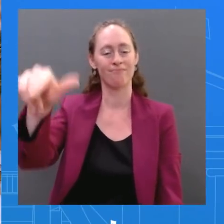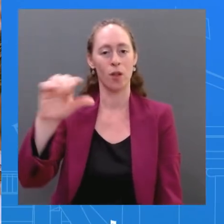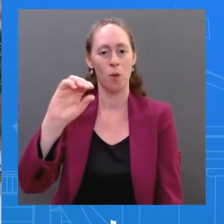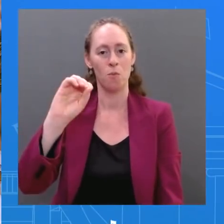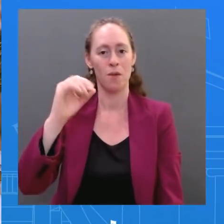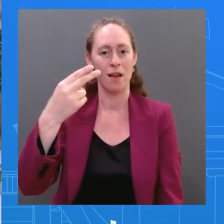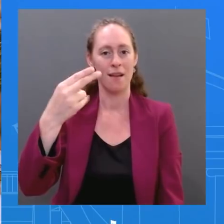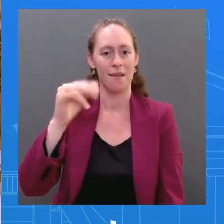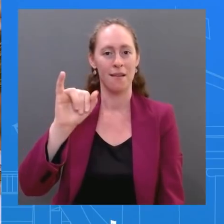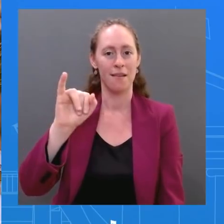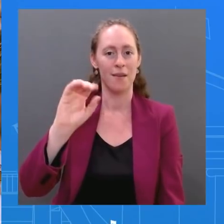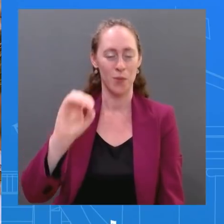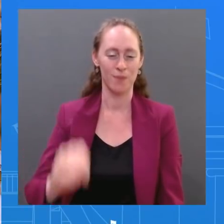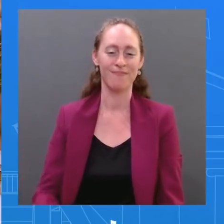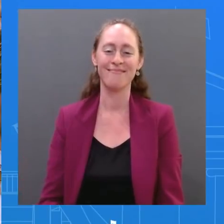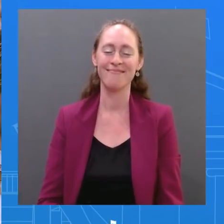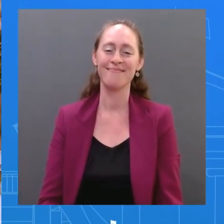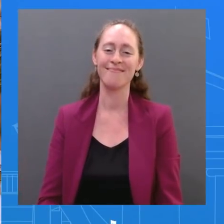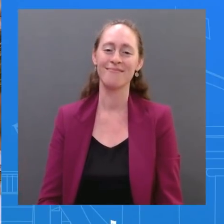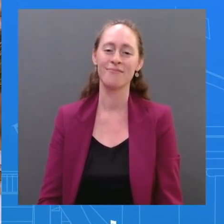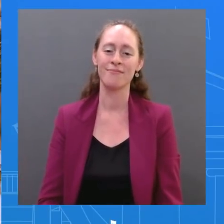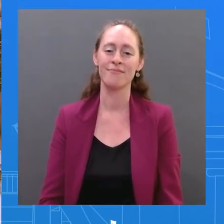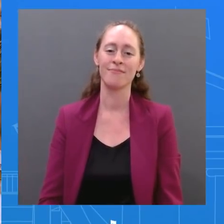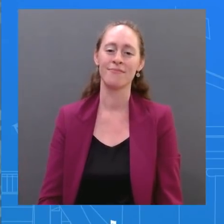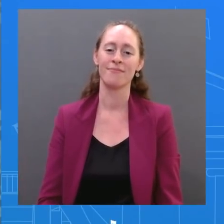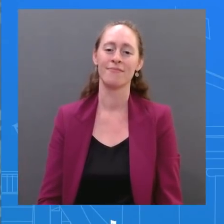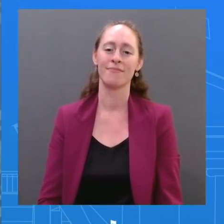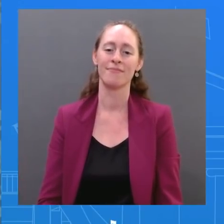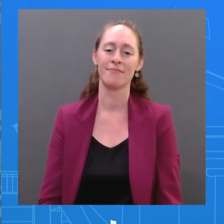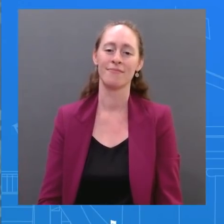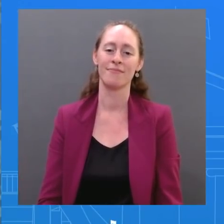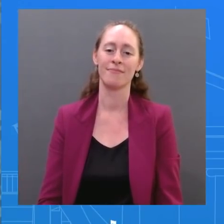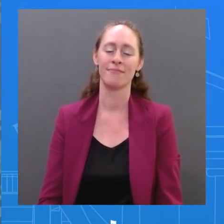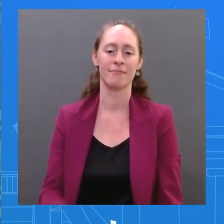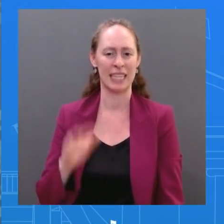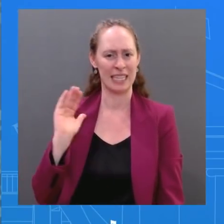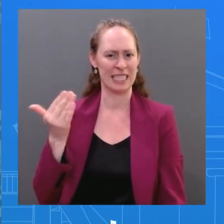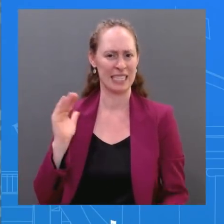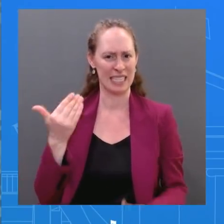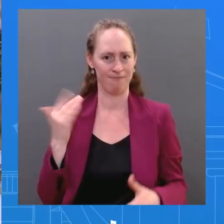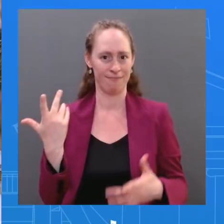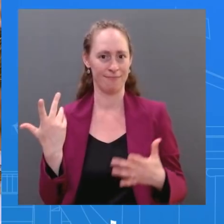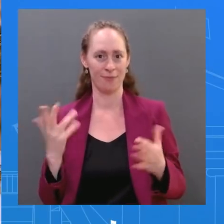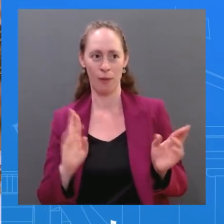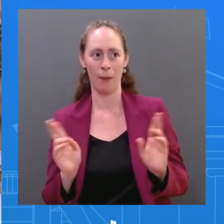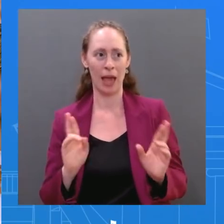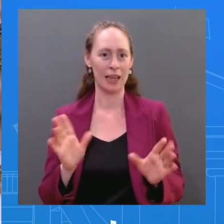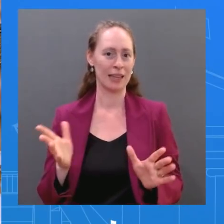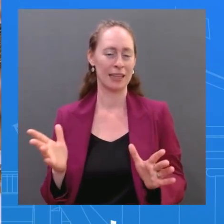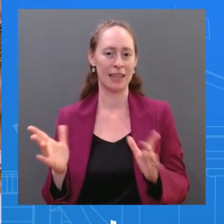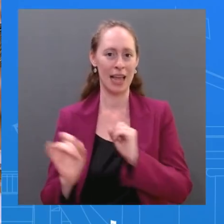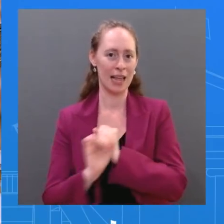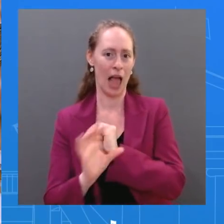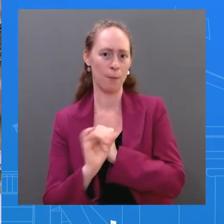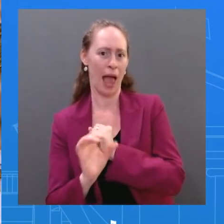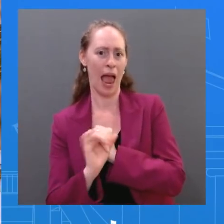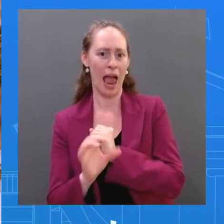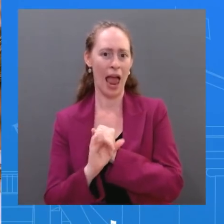Ms. Jean-Pierre: It was fun. It was fun. It was great. It was great to see. The Press: Are we going to see more of that? What is your sense of how much travel